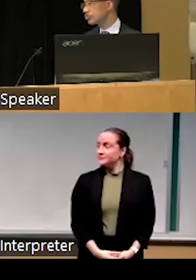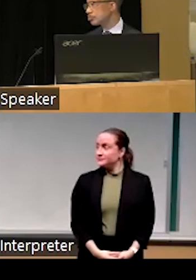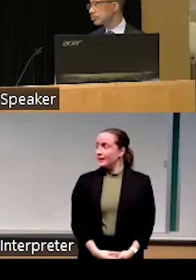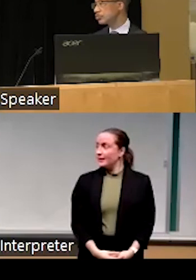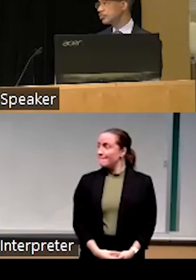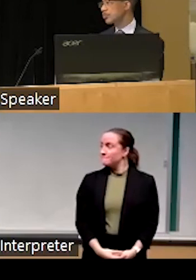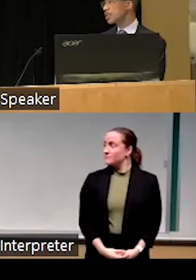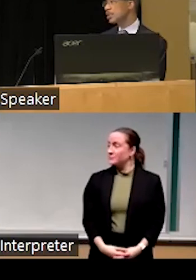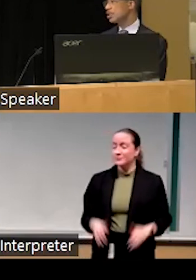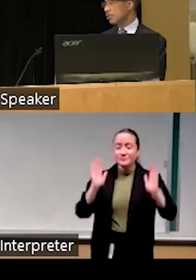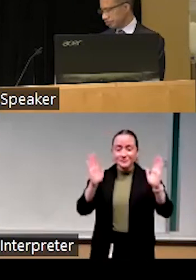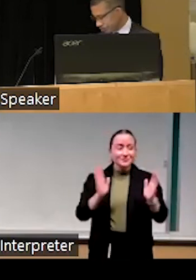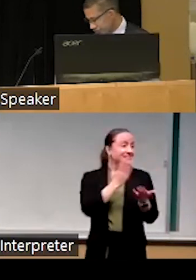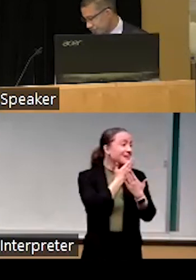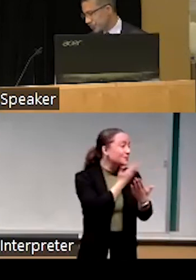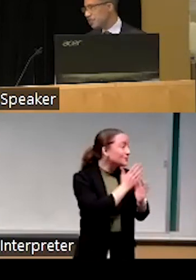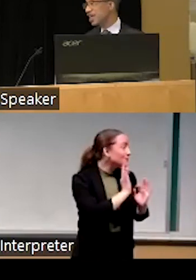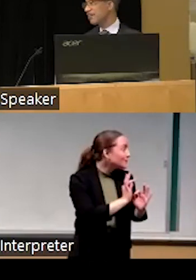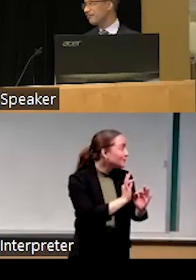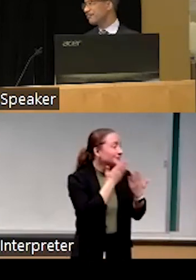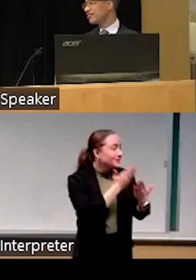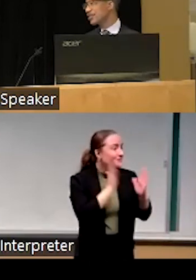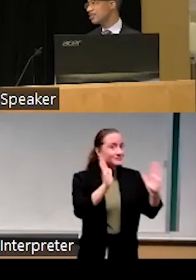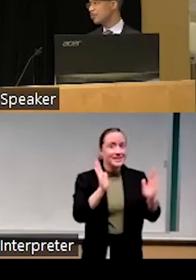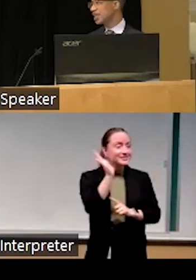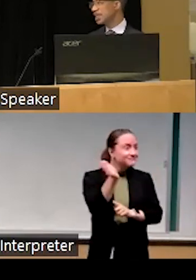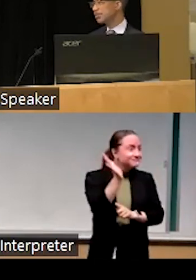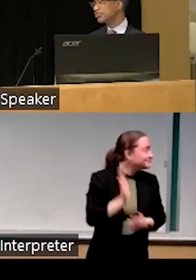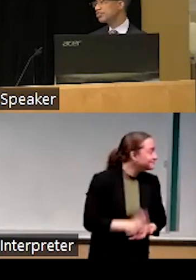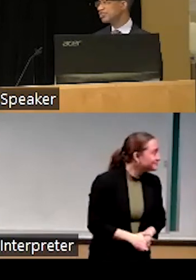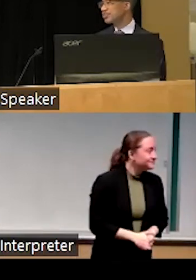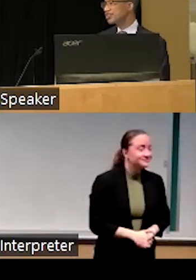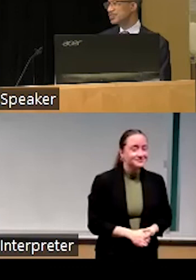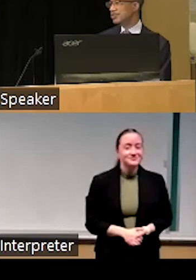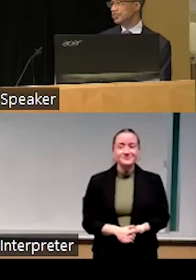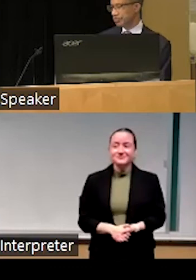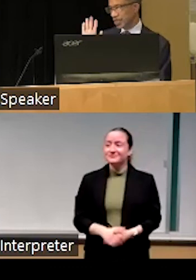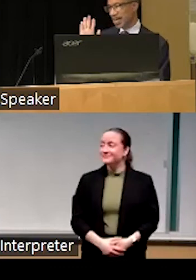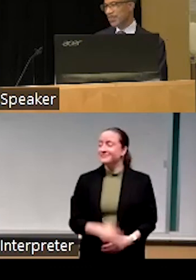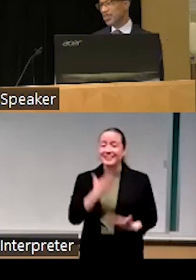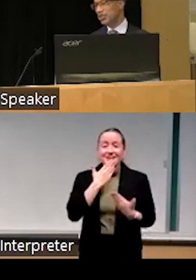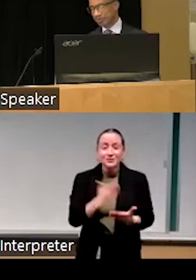great well thank you so much for the enlightening talk and uh we will end to this Grand round thank you all right thank you